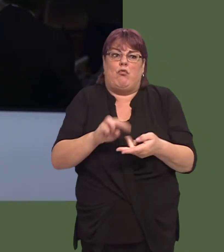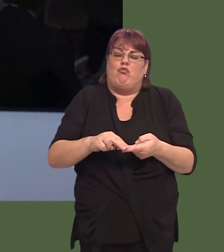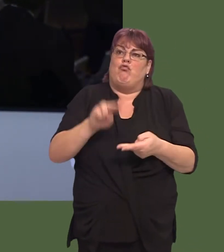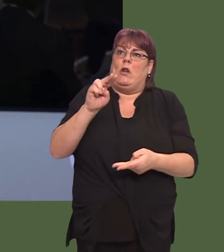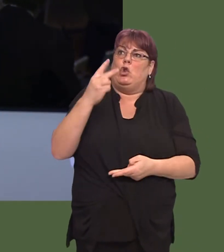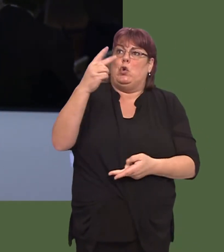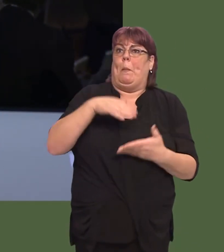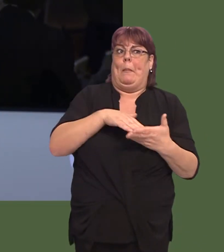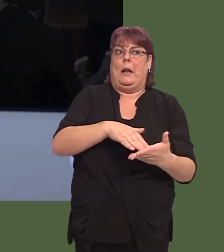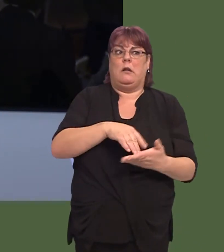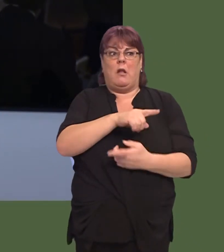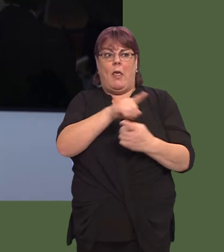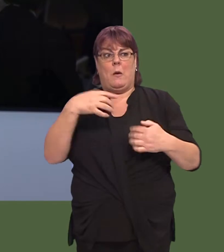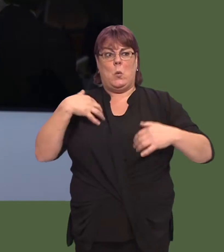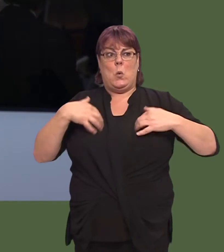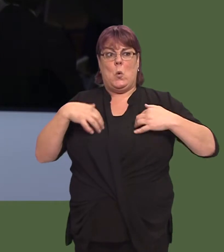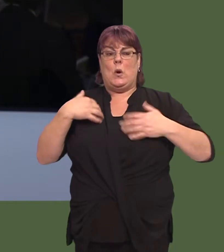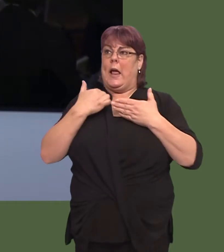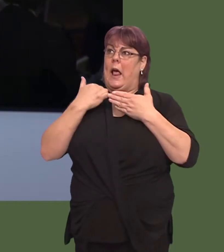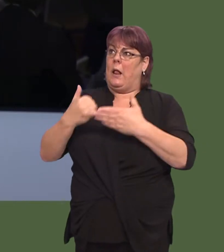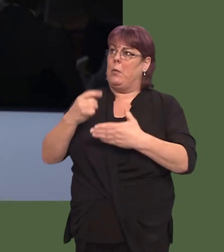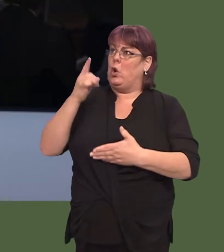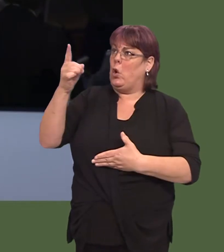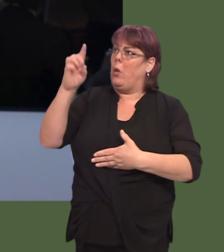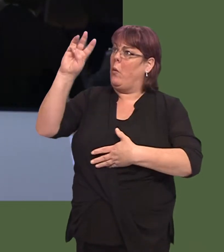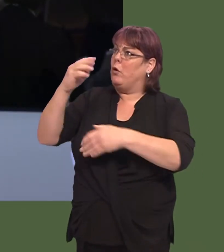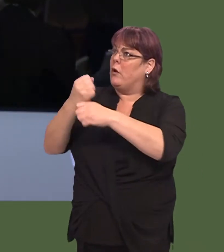Welsh Government, and their local health boards do very much more.